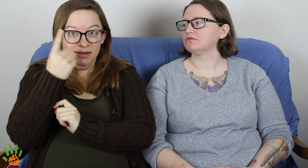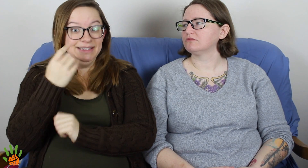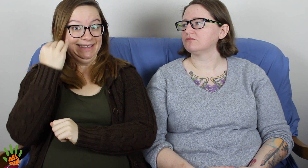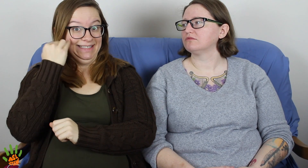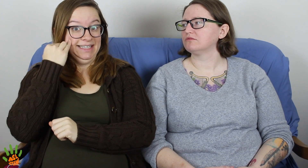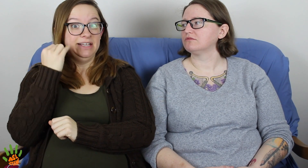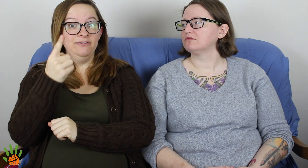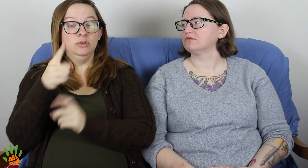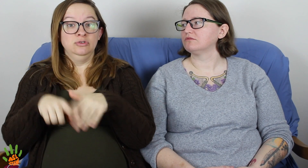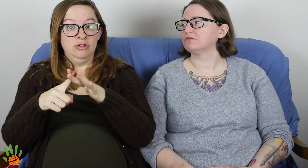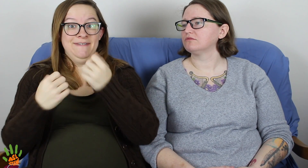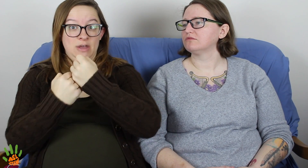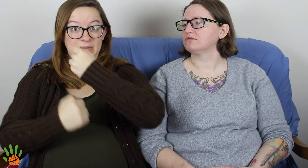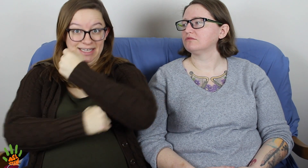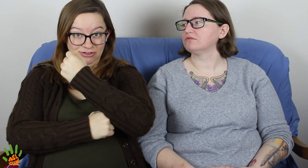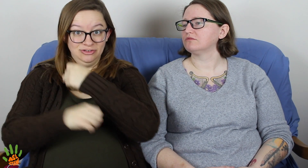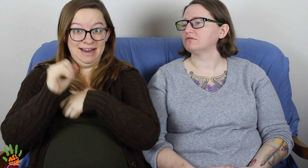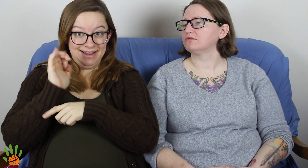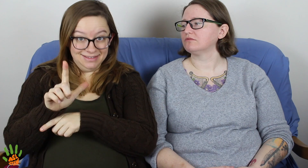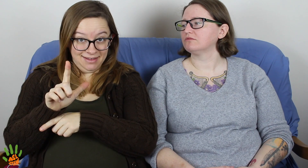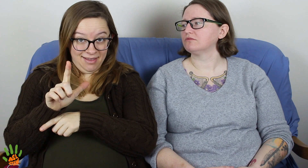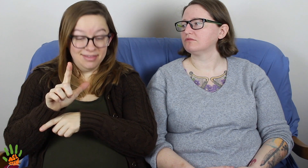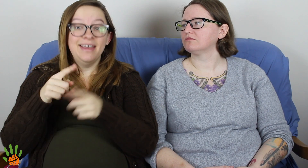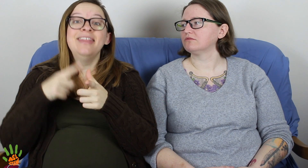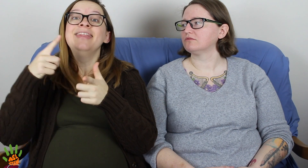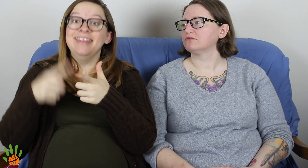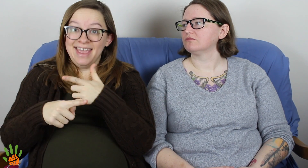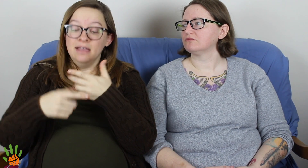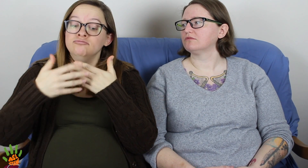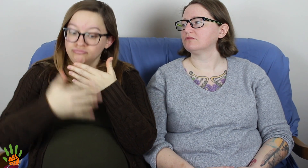but if you want to have a good foundation, you start with ASL